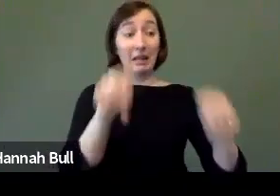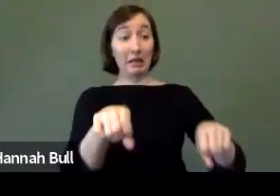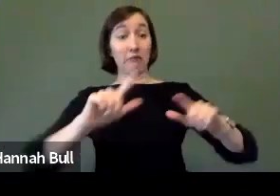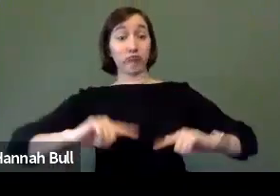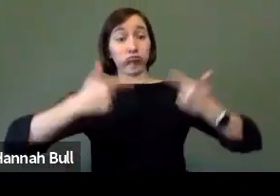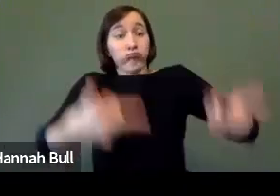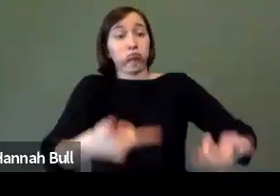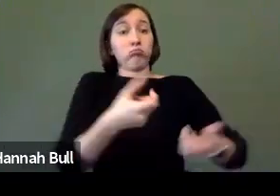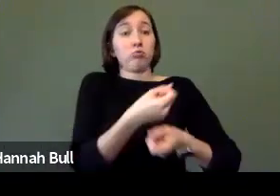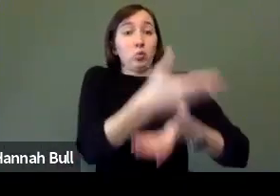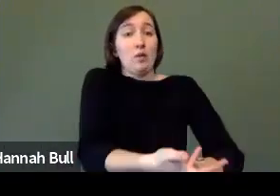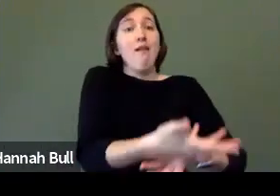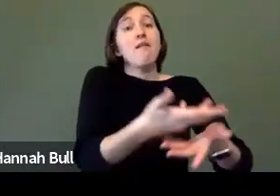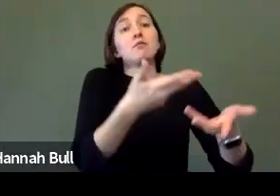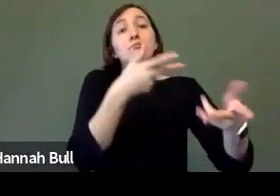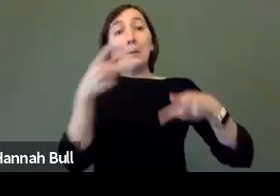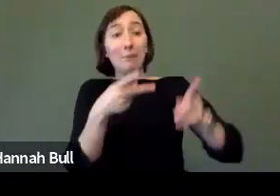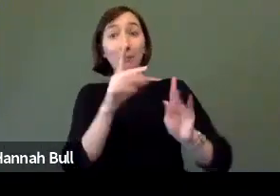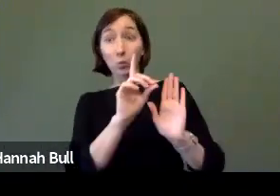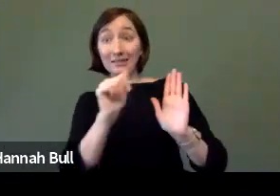for people with disabilities and their families.